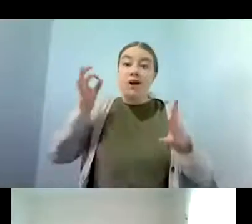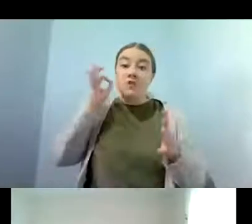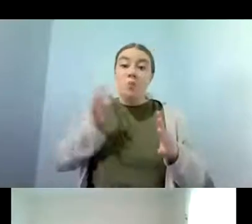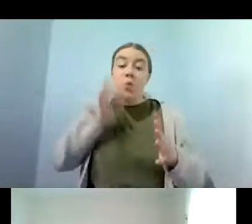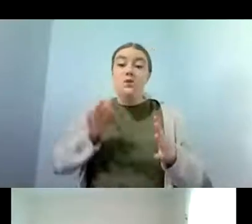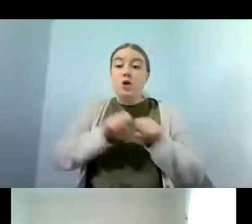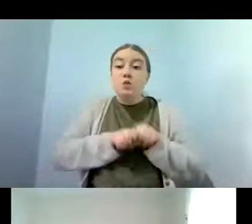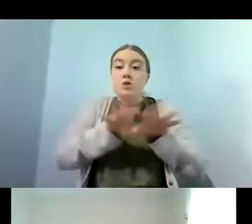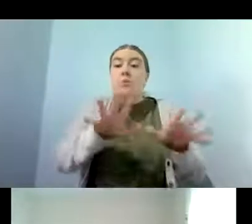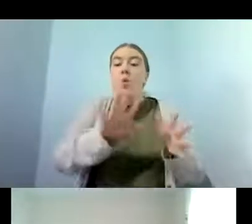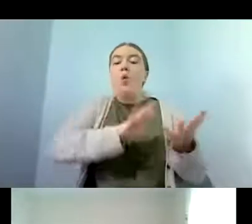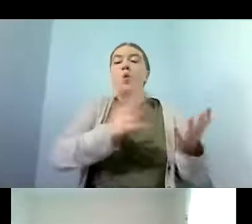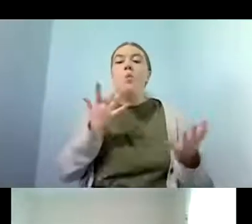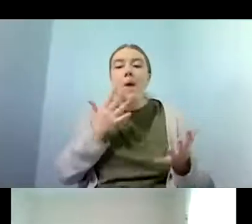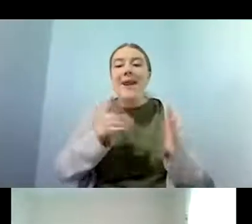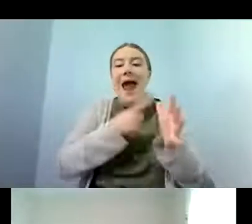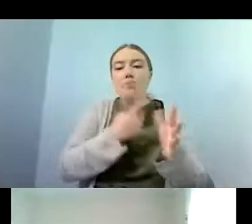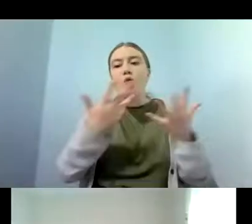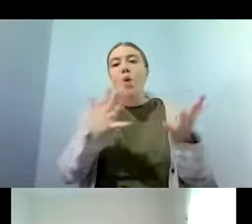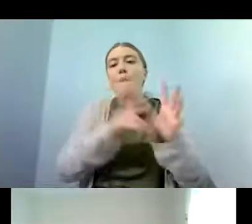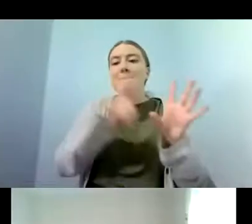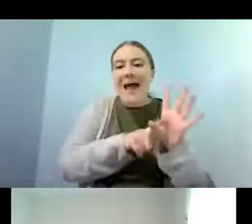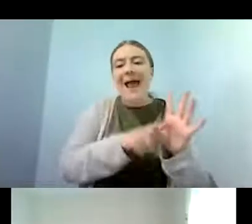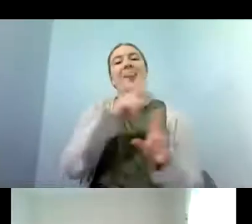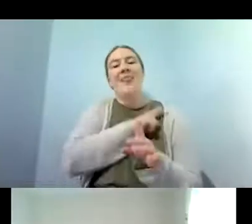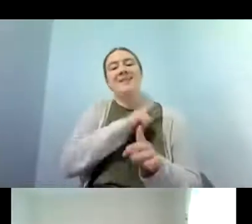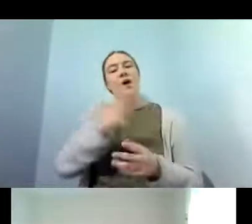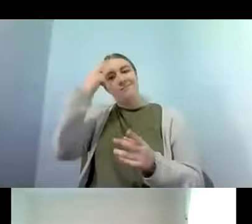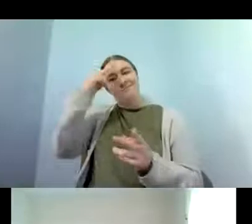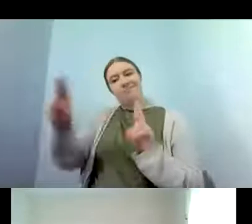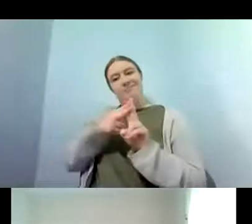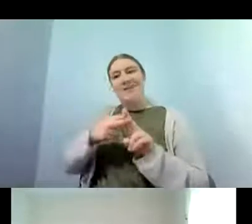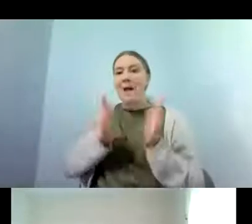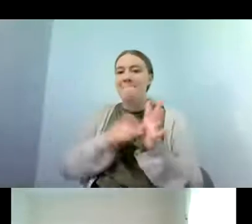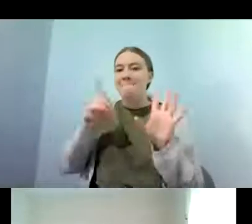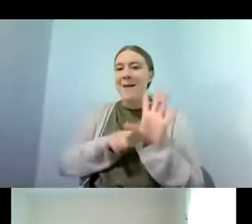and that's why they have this beautiful name of the mayfish so historically their numbers